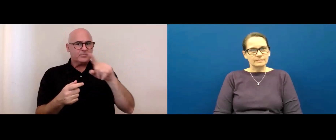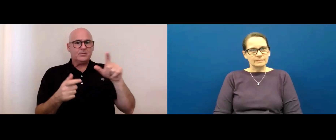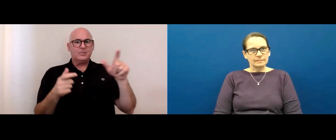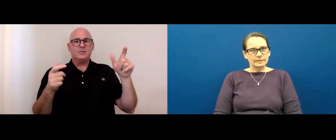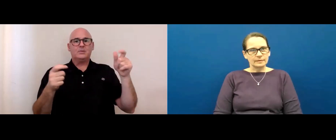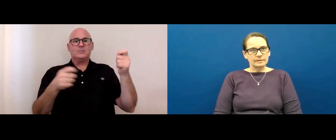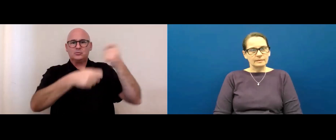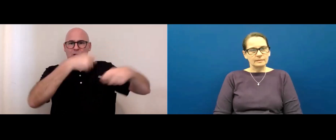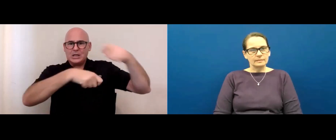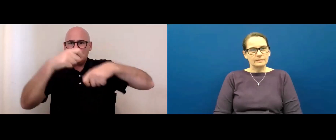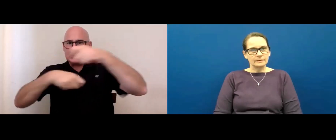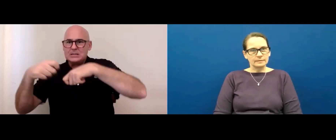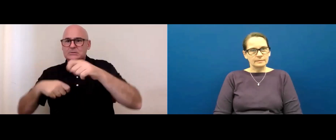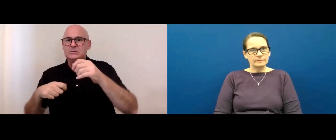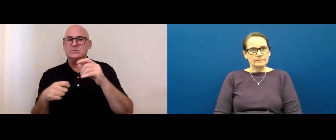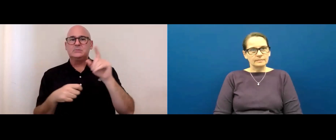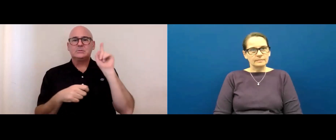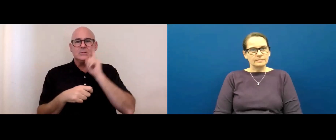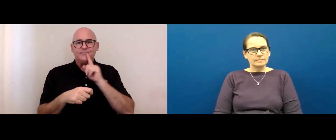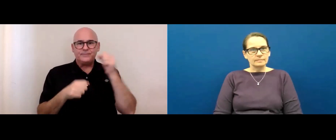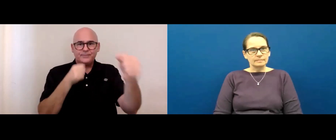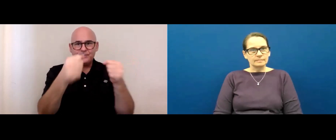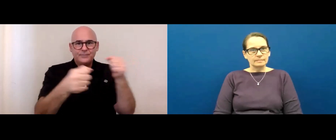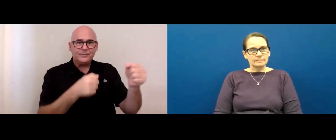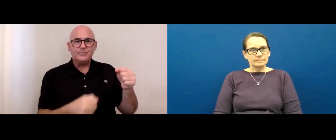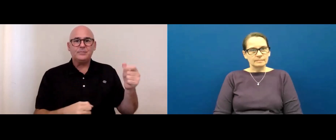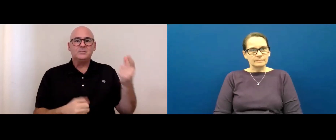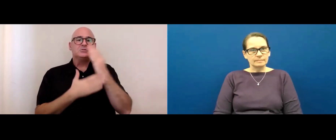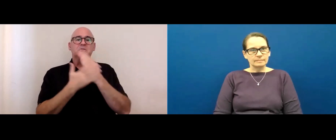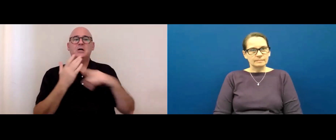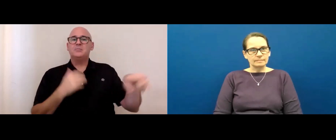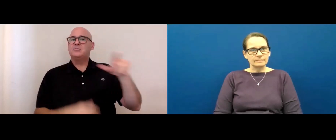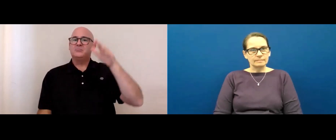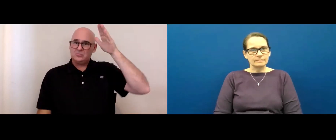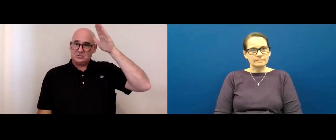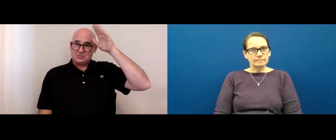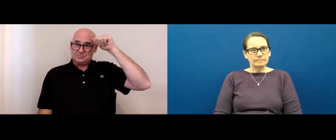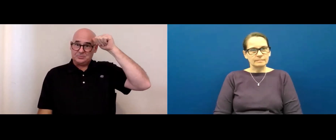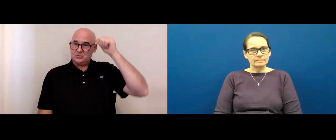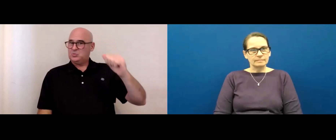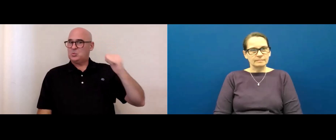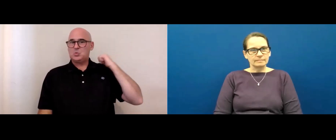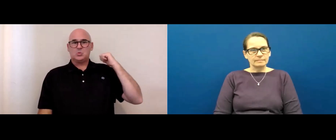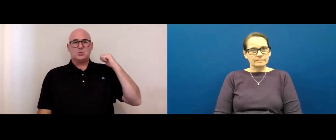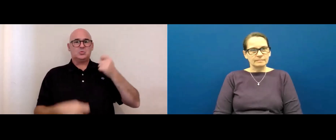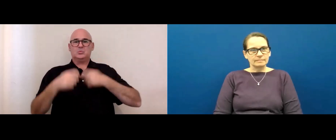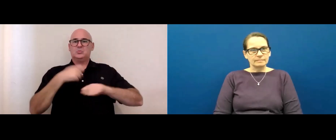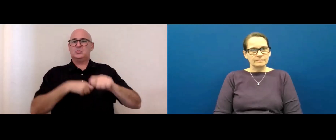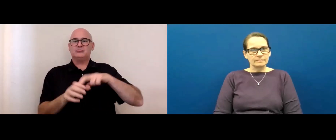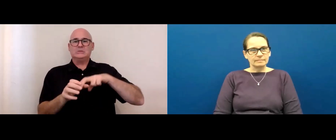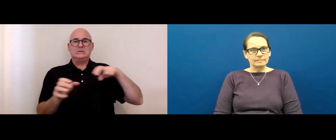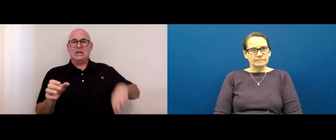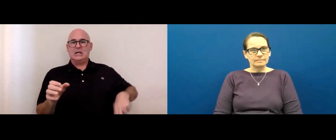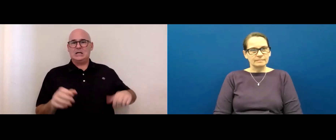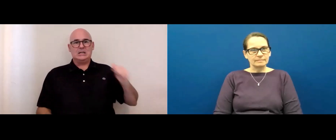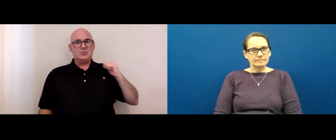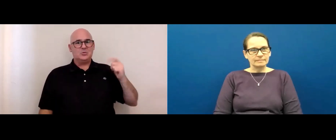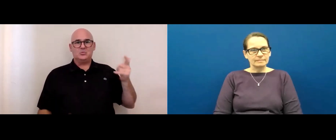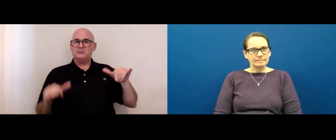and so we got together and discussed about putting deaf people into the group changing the way things